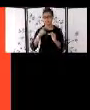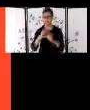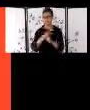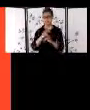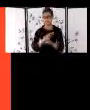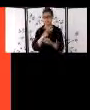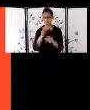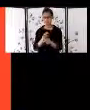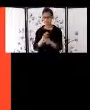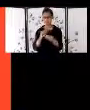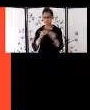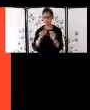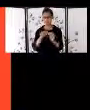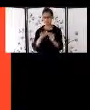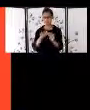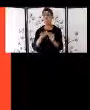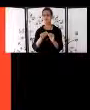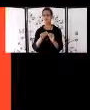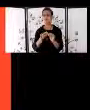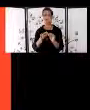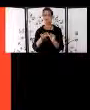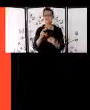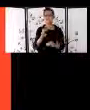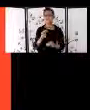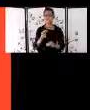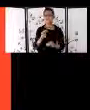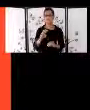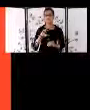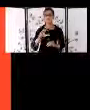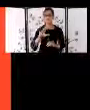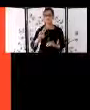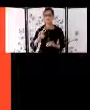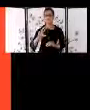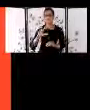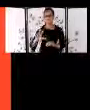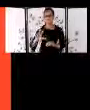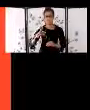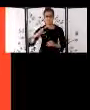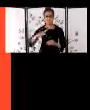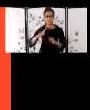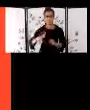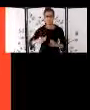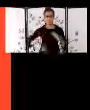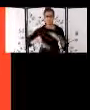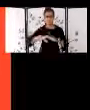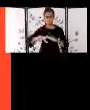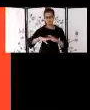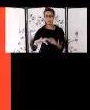73 applicants. It’s kind of a bigger range because folks can apply for either up to $15,000